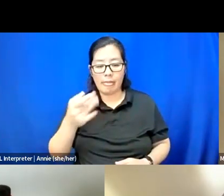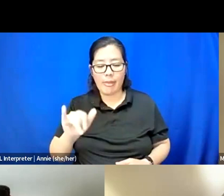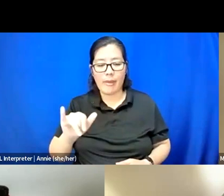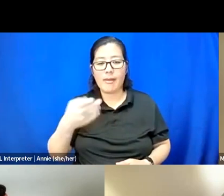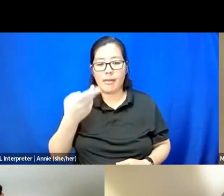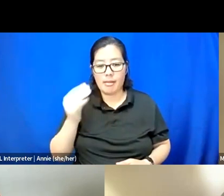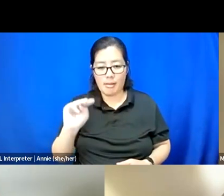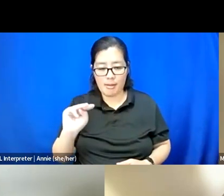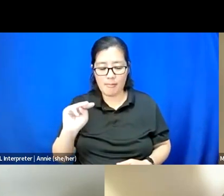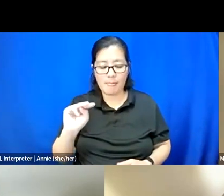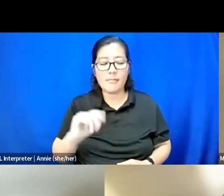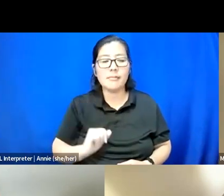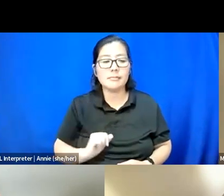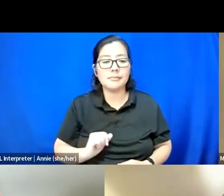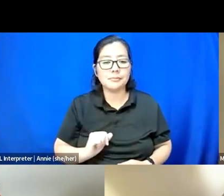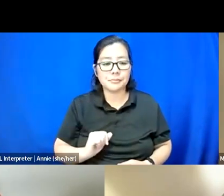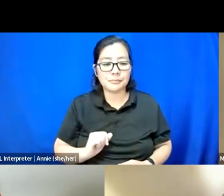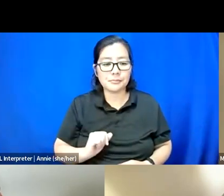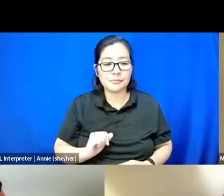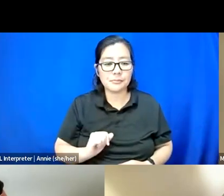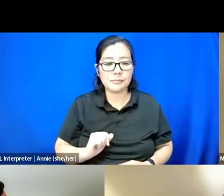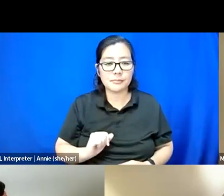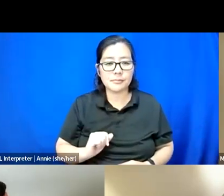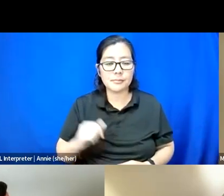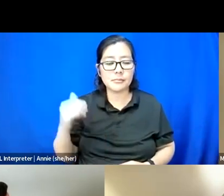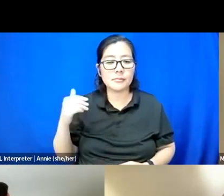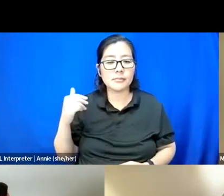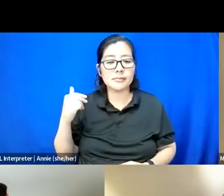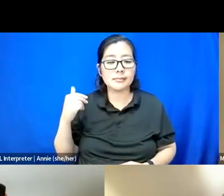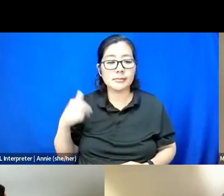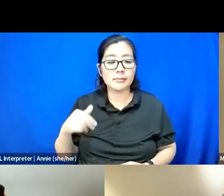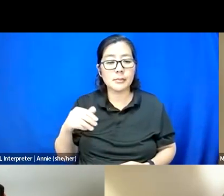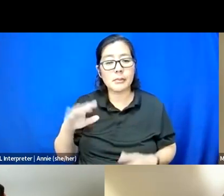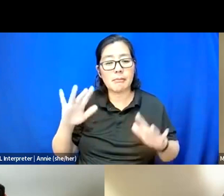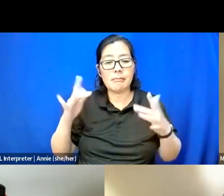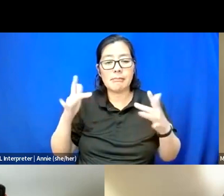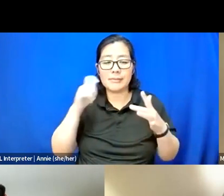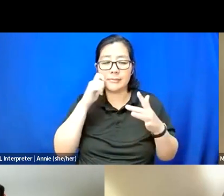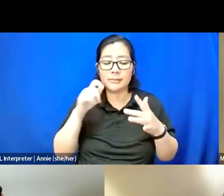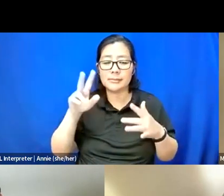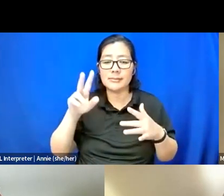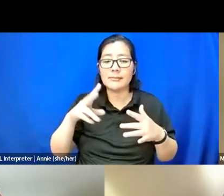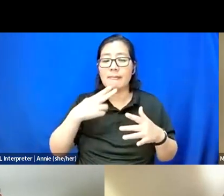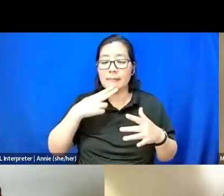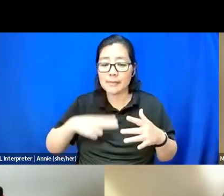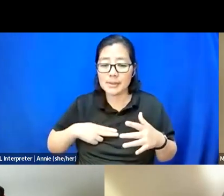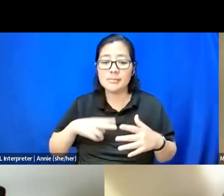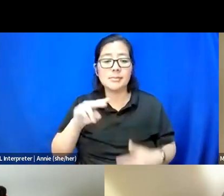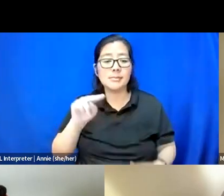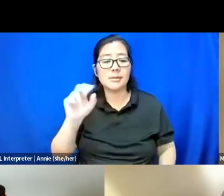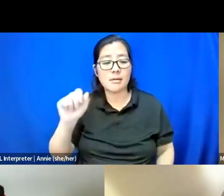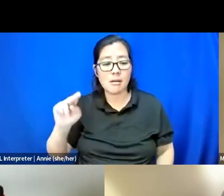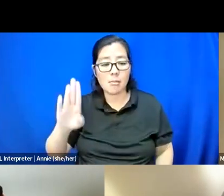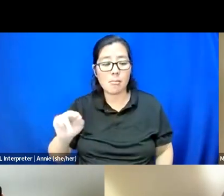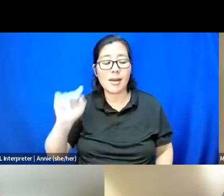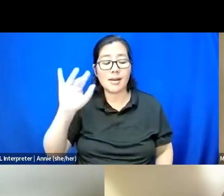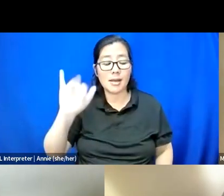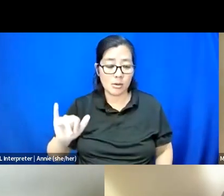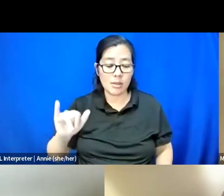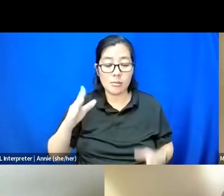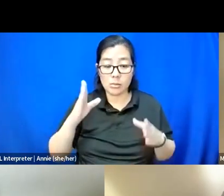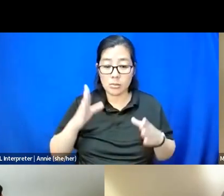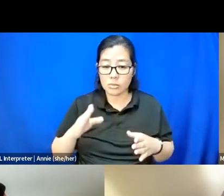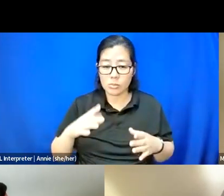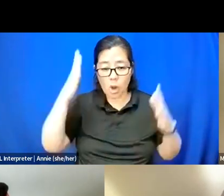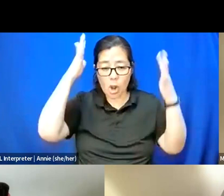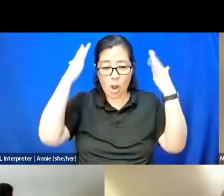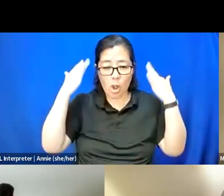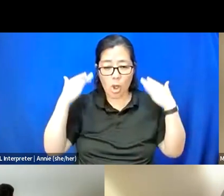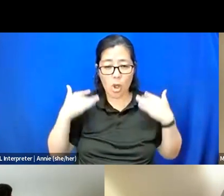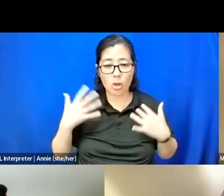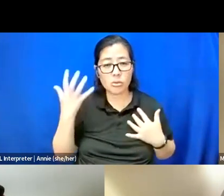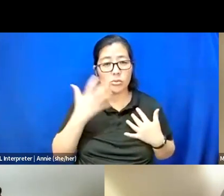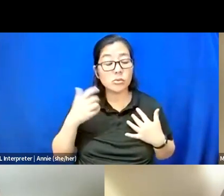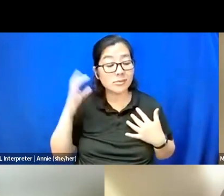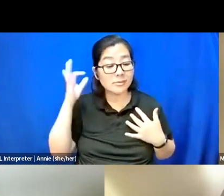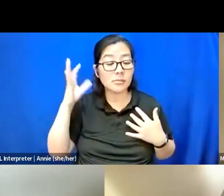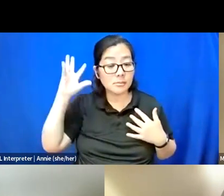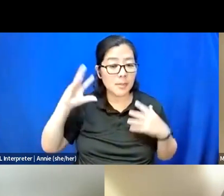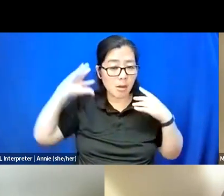I am a fair-skinned, Vietnamese, non-binary person with long, dark hair in a bun on top